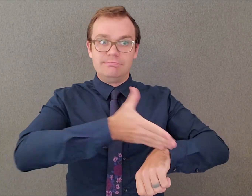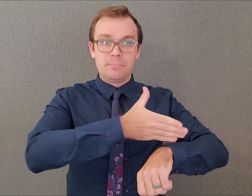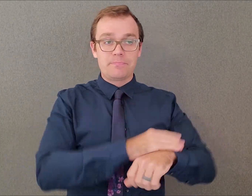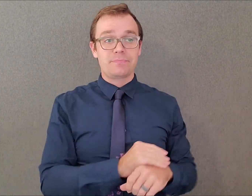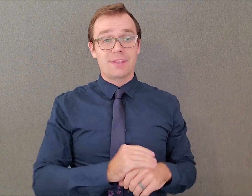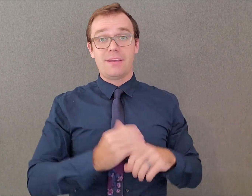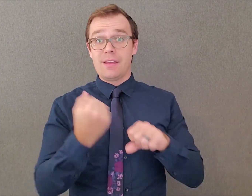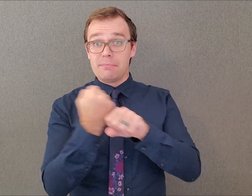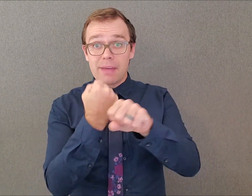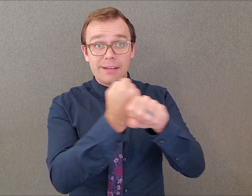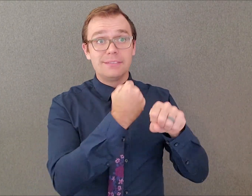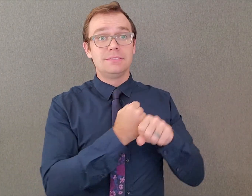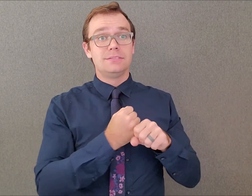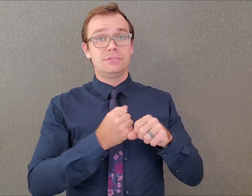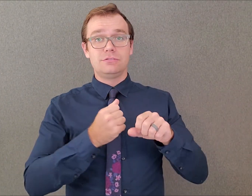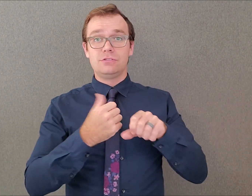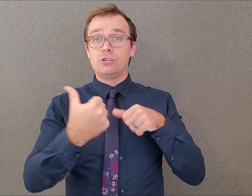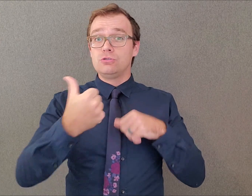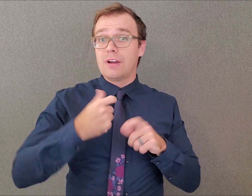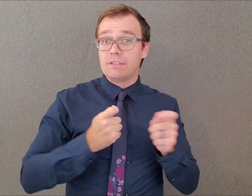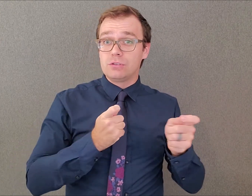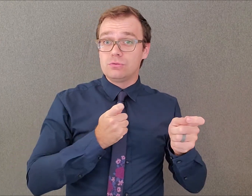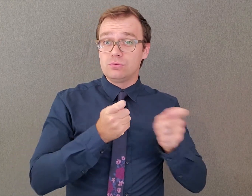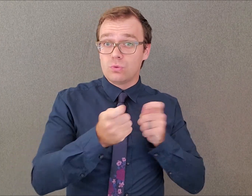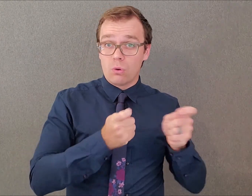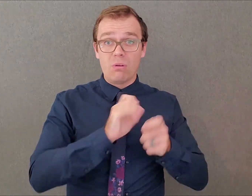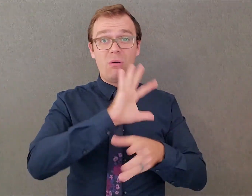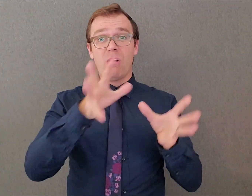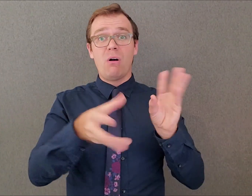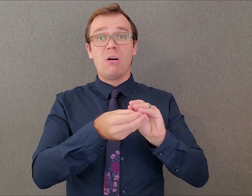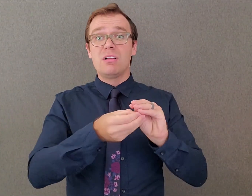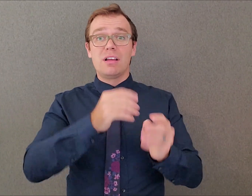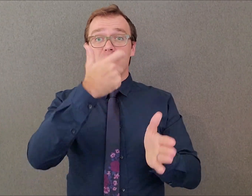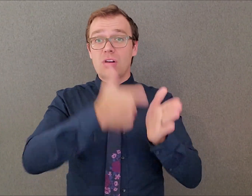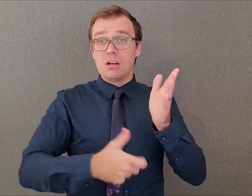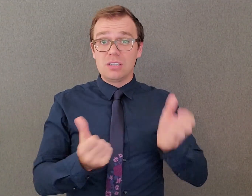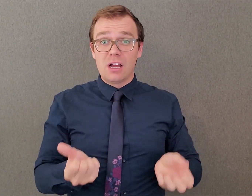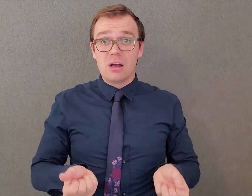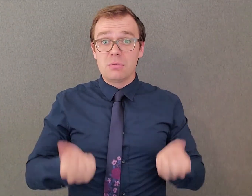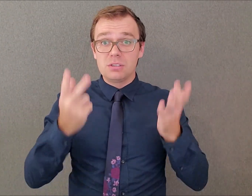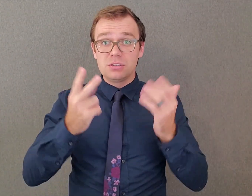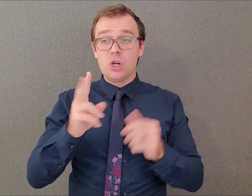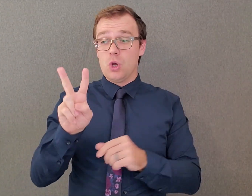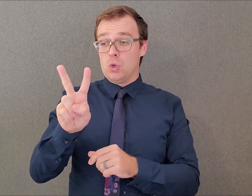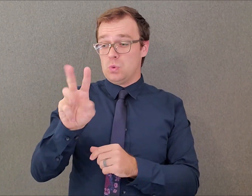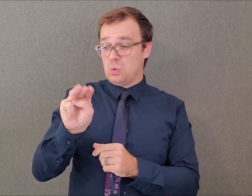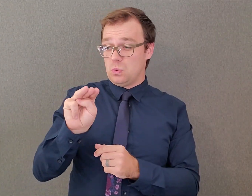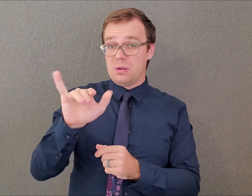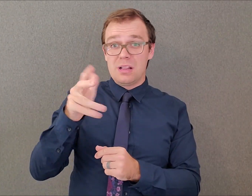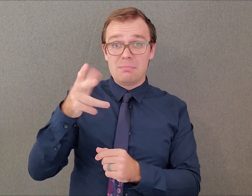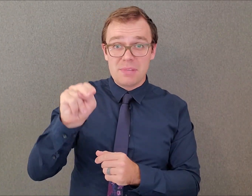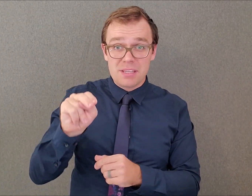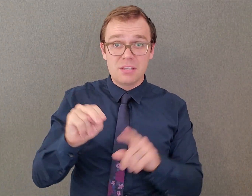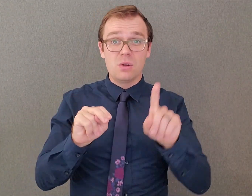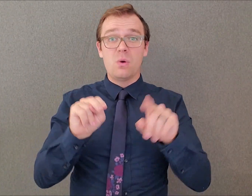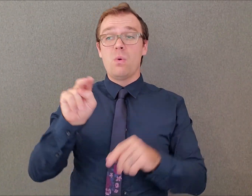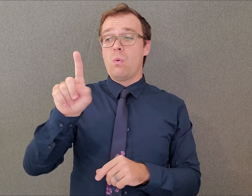Between maintenance, traffic control and repairs, The total cost of the incident was $2,180,000.